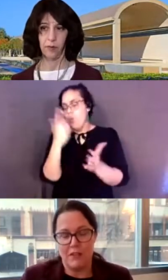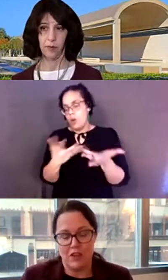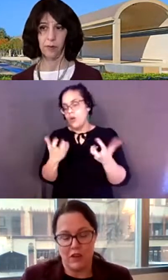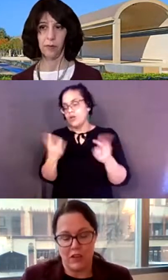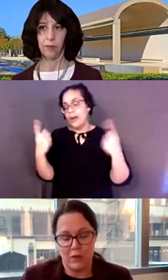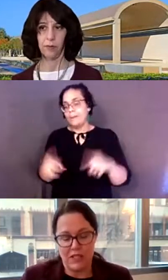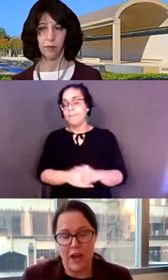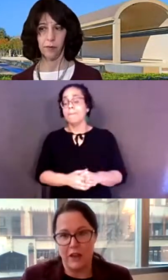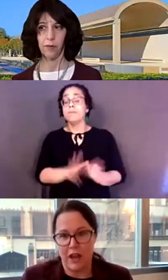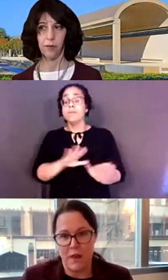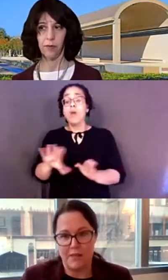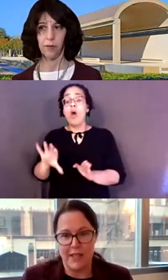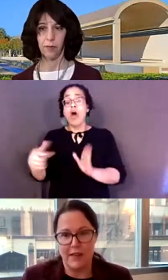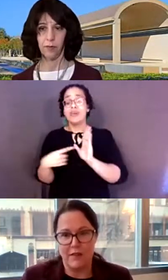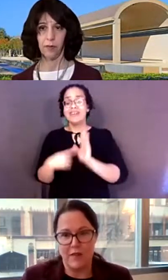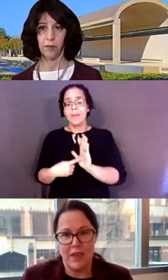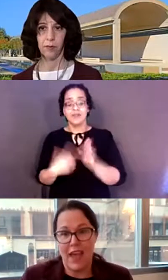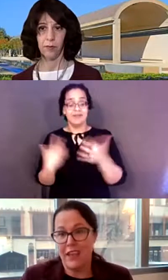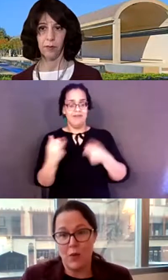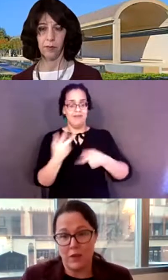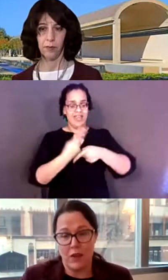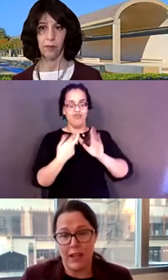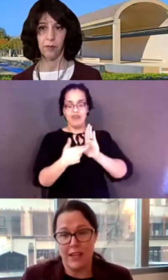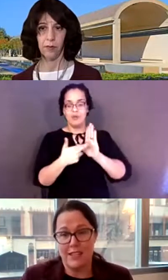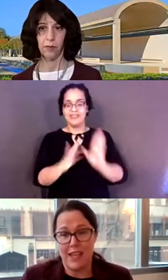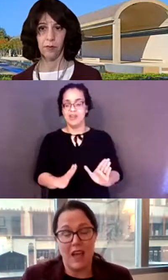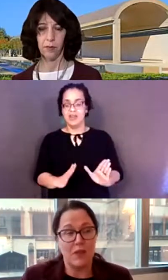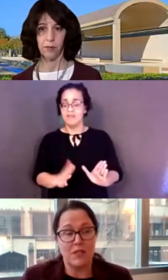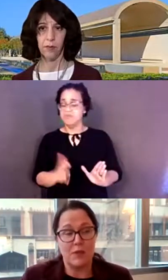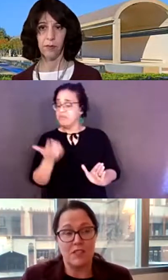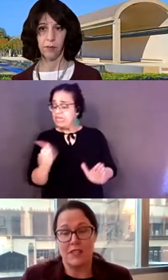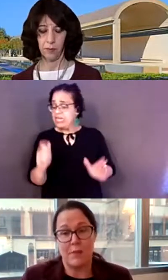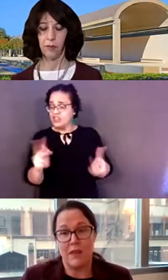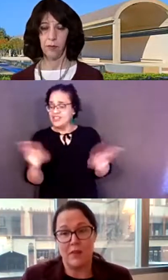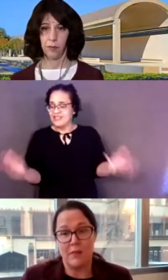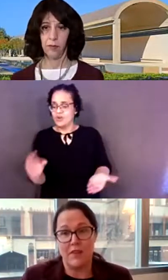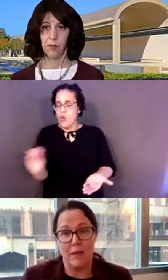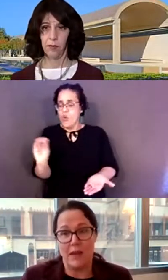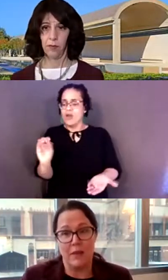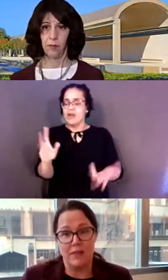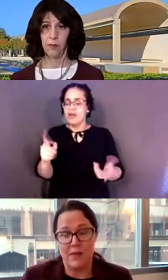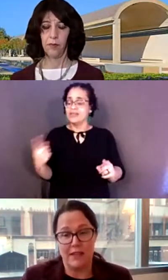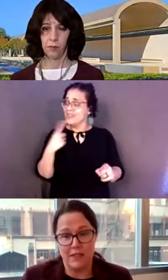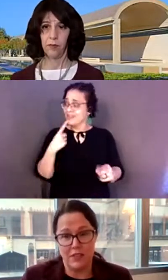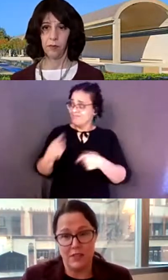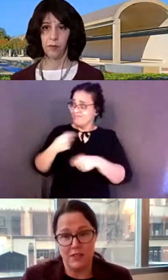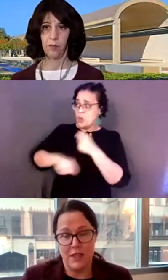earlier was the healthcare representative. Anyone in Oregon can say I want this person to step in for me if